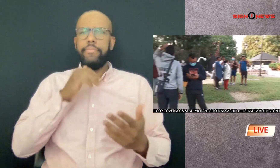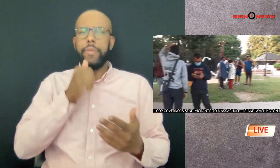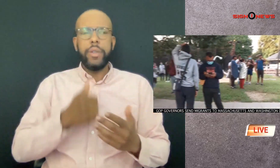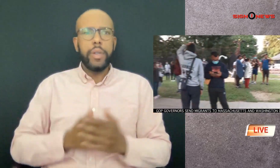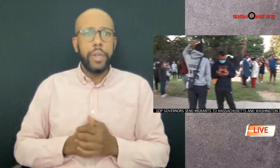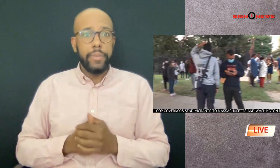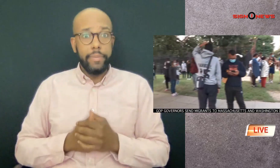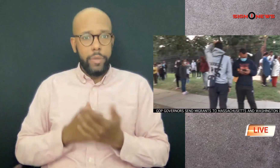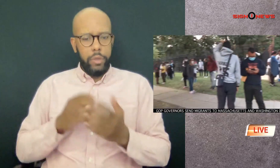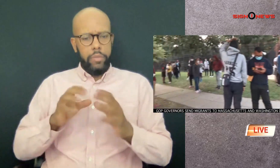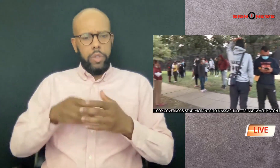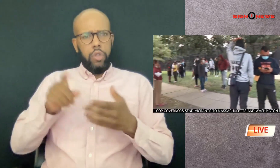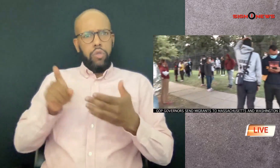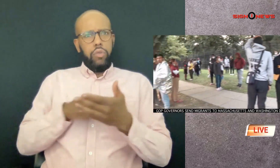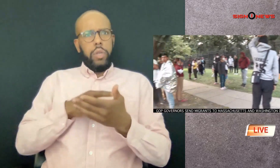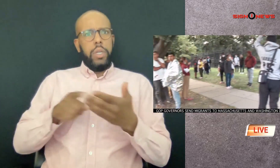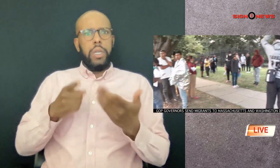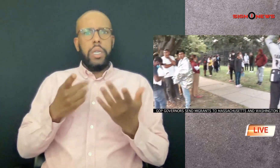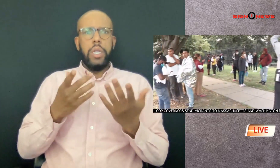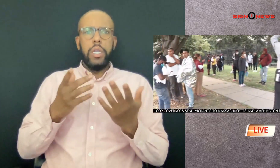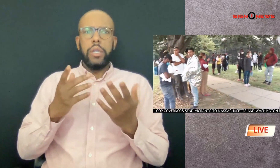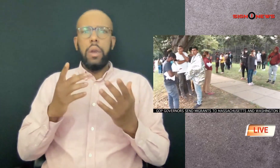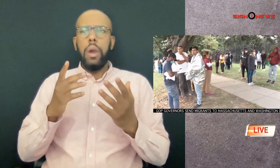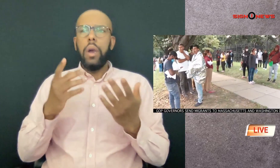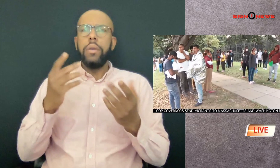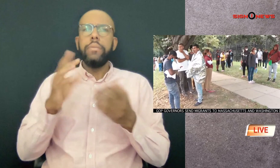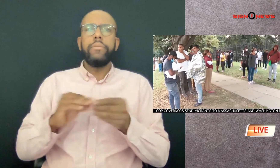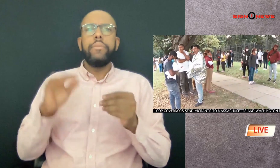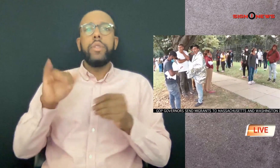critics say the Republican governors are doing more damage